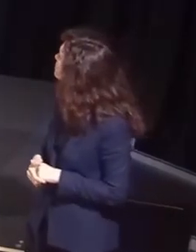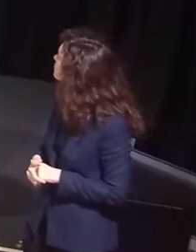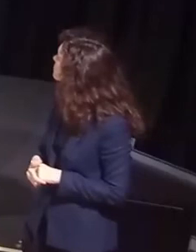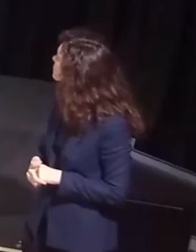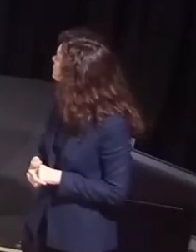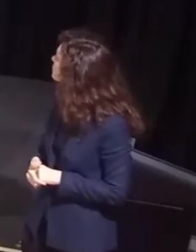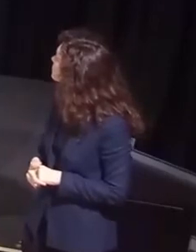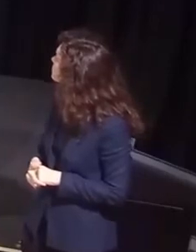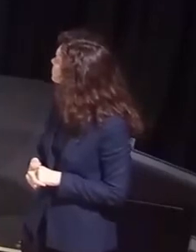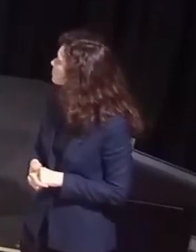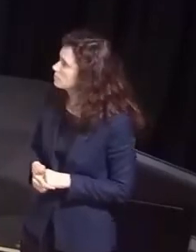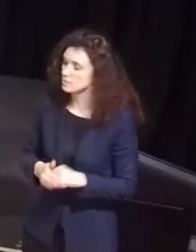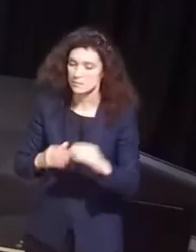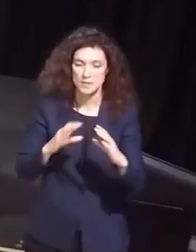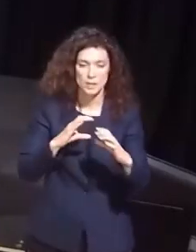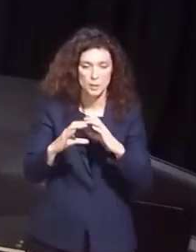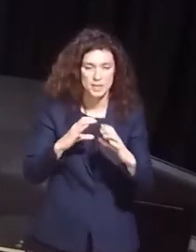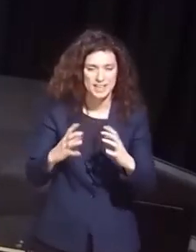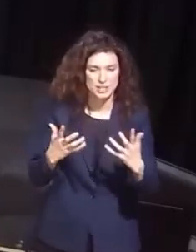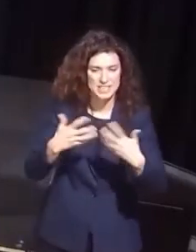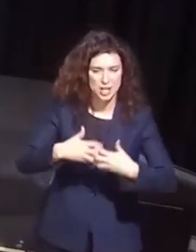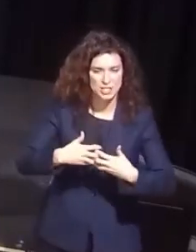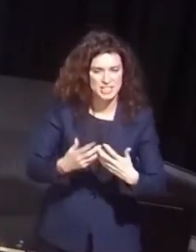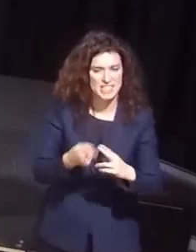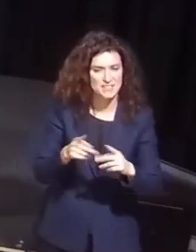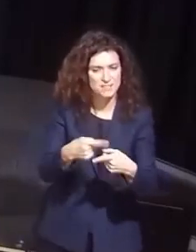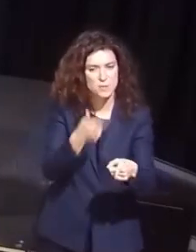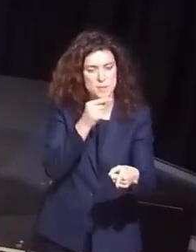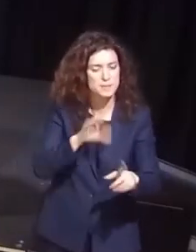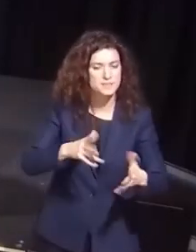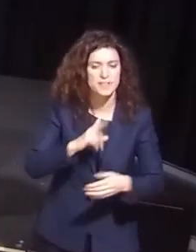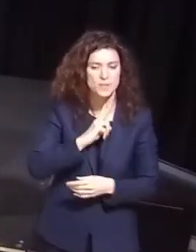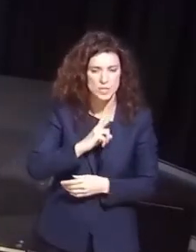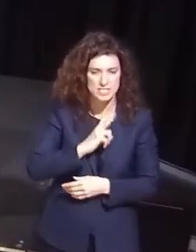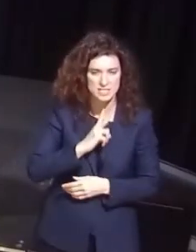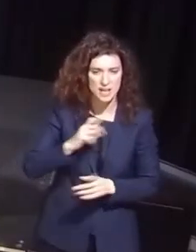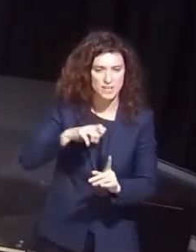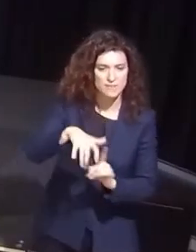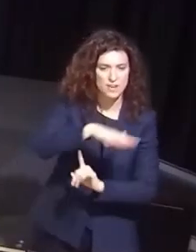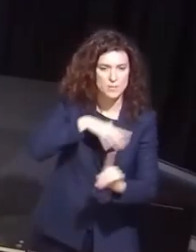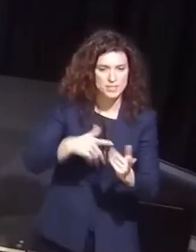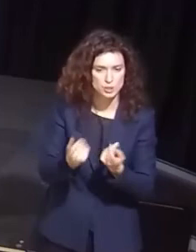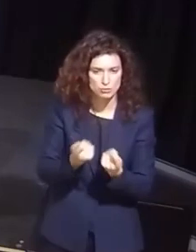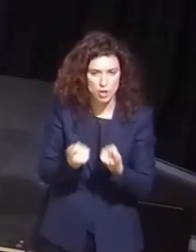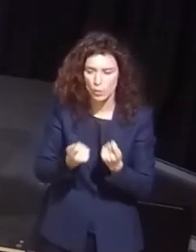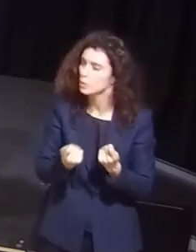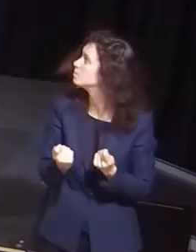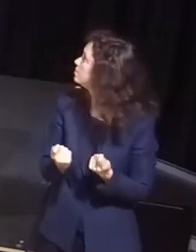Communication technology for those without a voice. Environmental control. NHS free at the point of need.